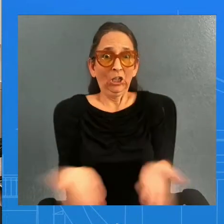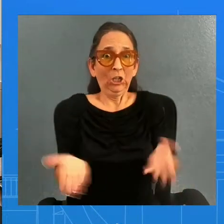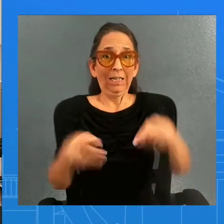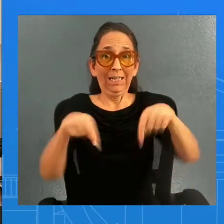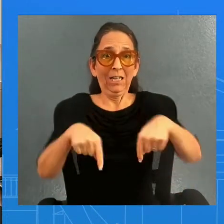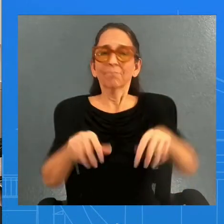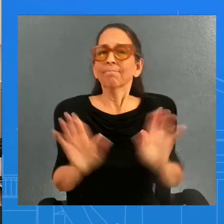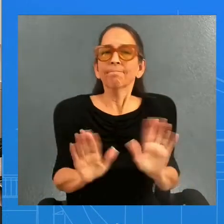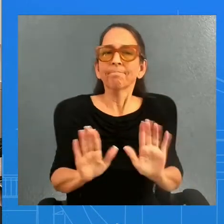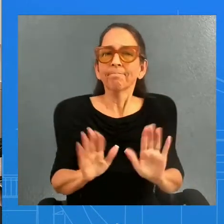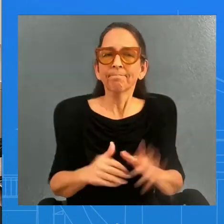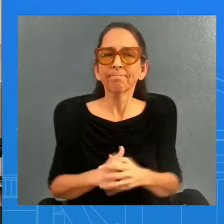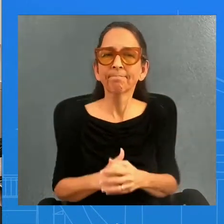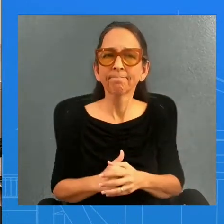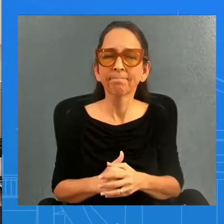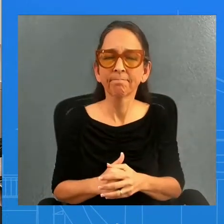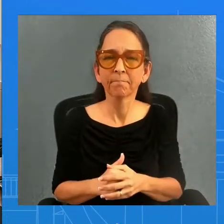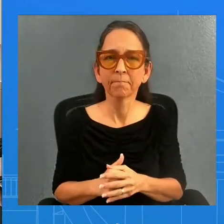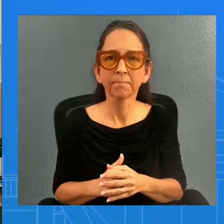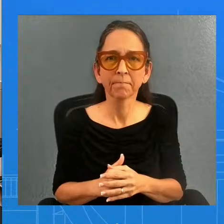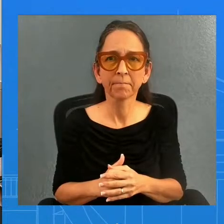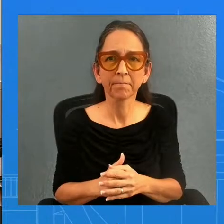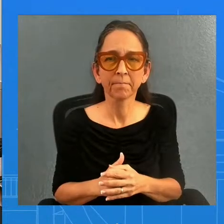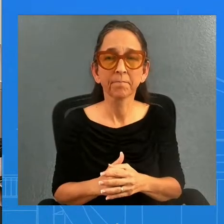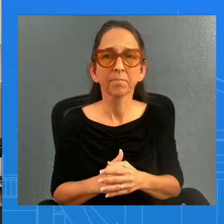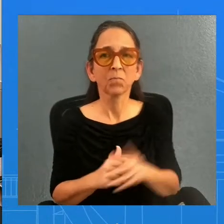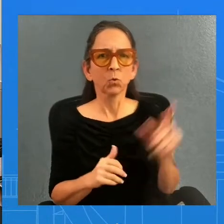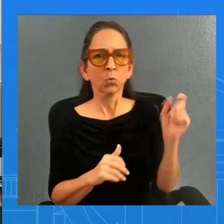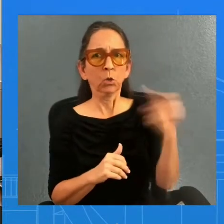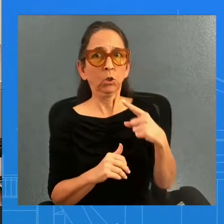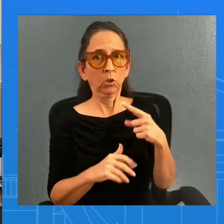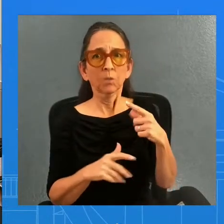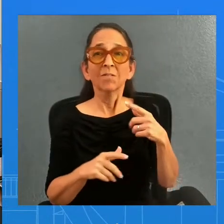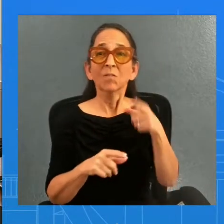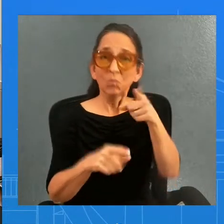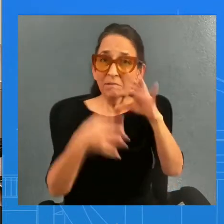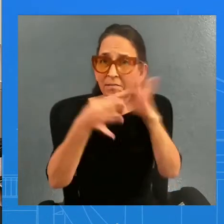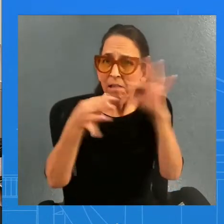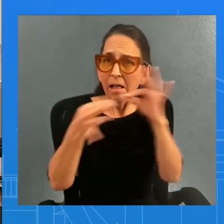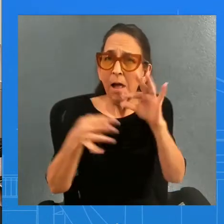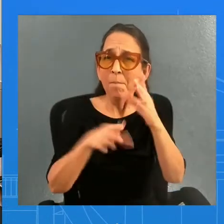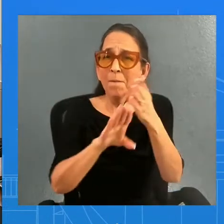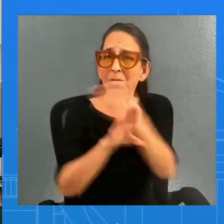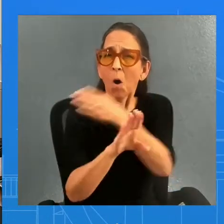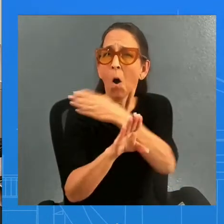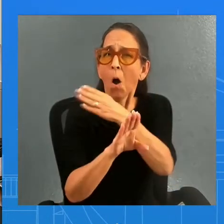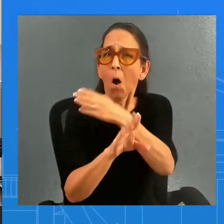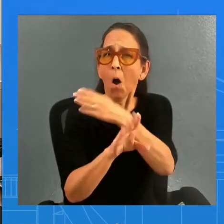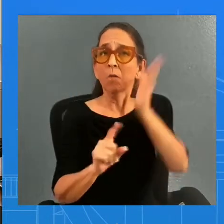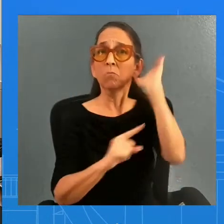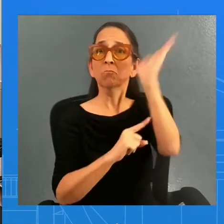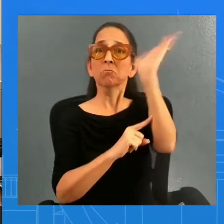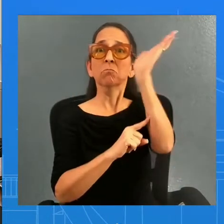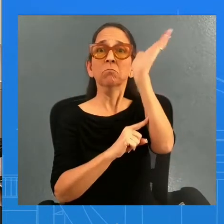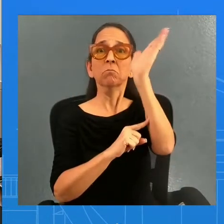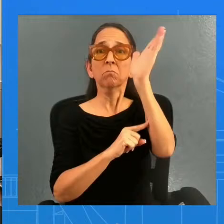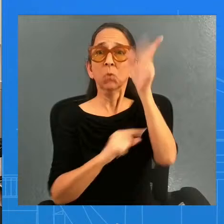briefing that the United States does not reflect other countries' intelligence analyses.